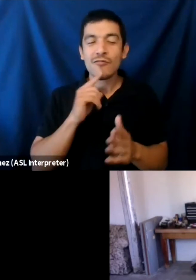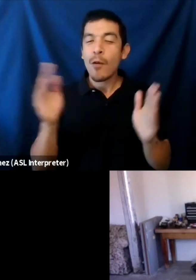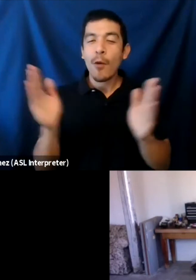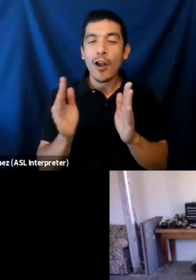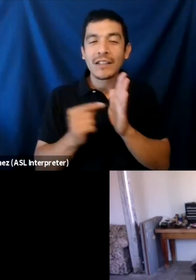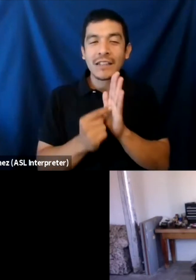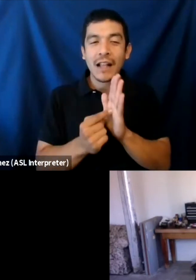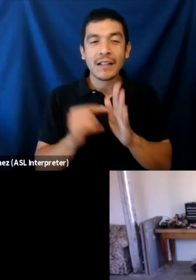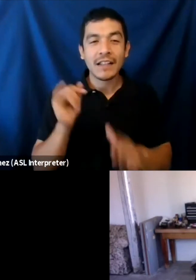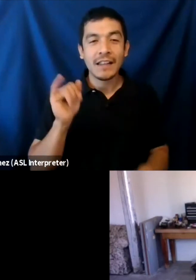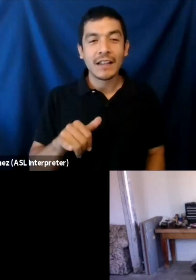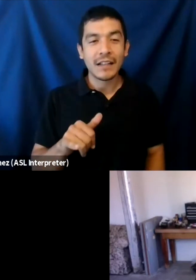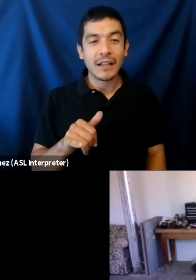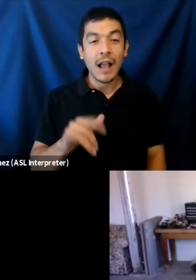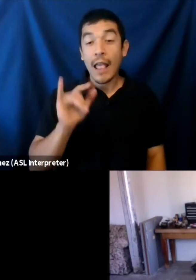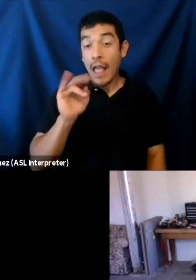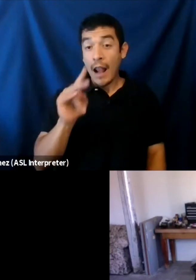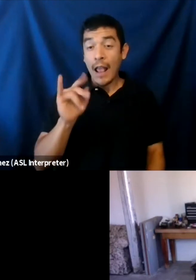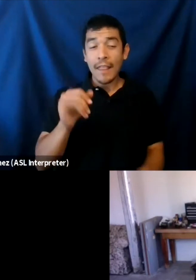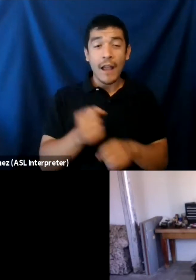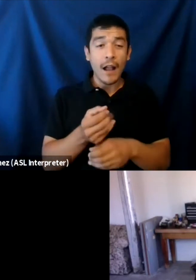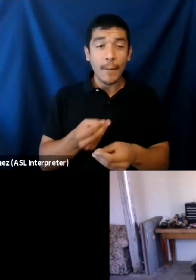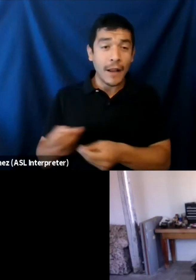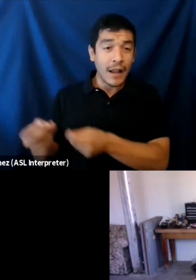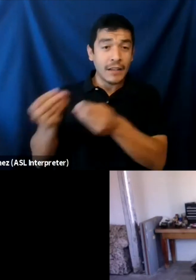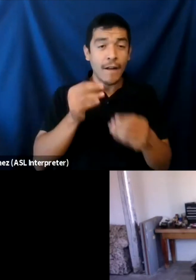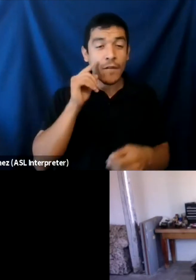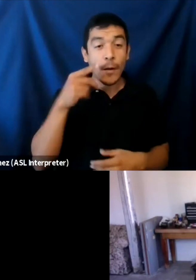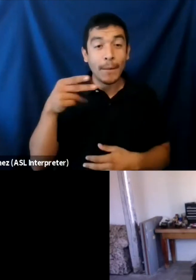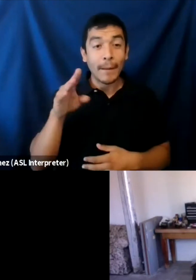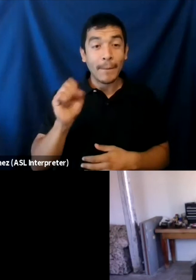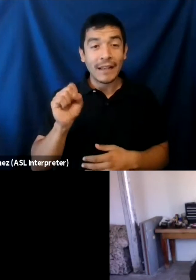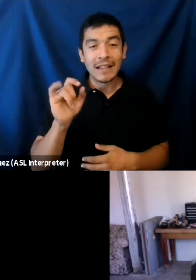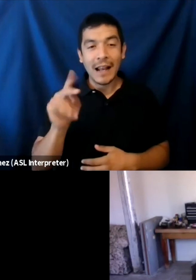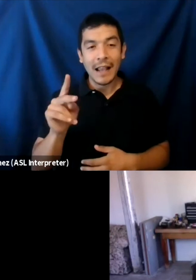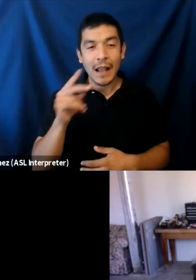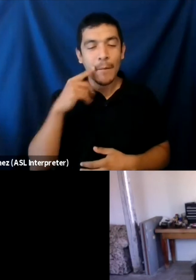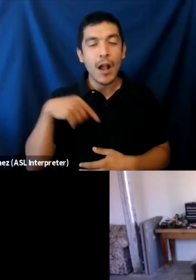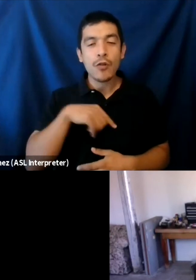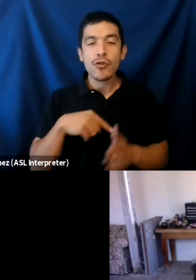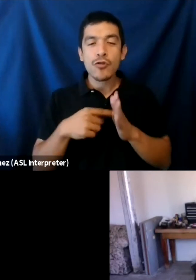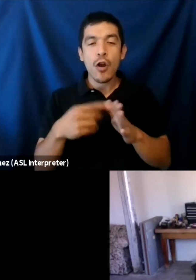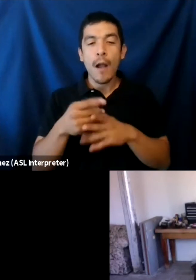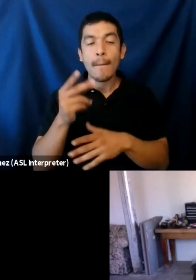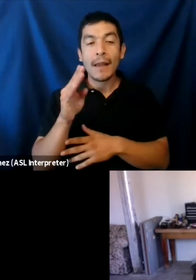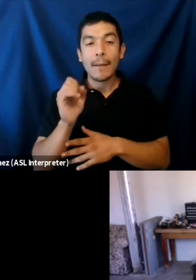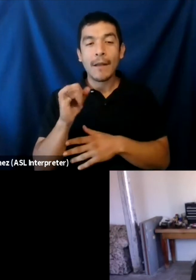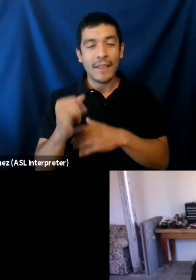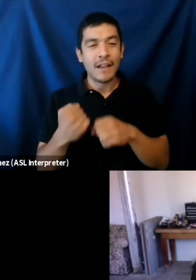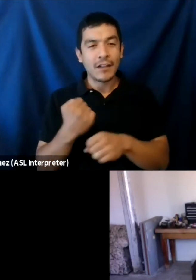that the link that got passed around as a PBS link, 'cause we aired on PBS earlier that year,